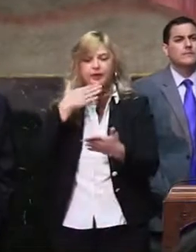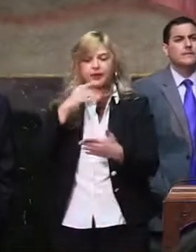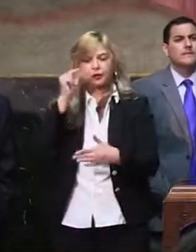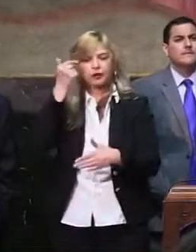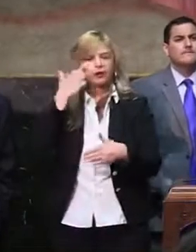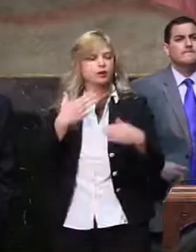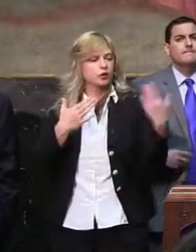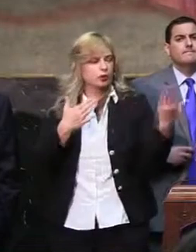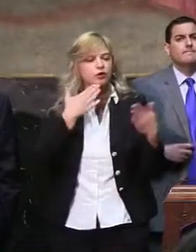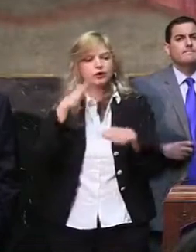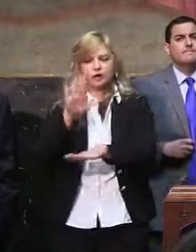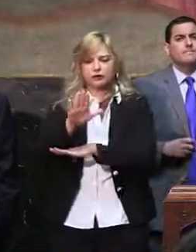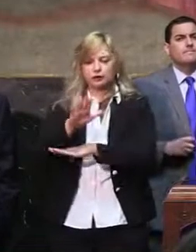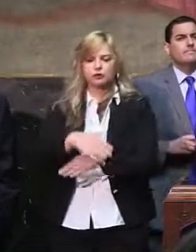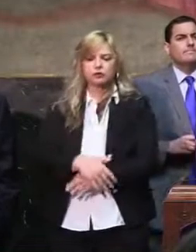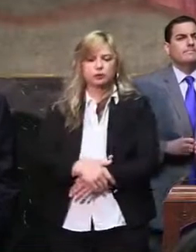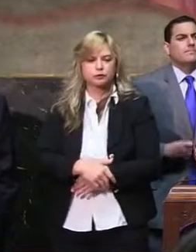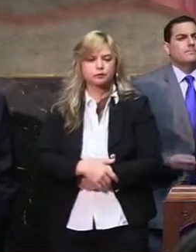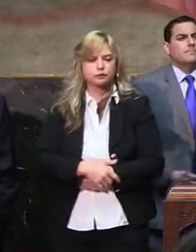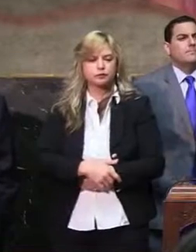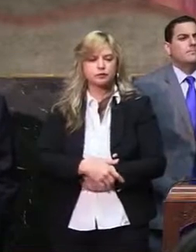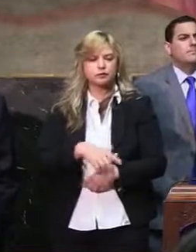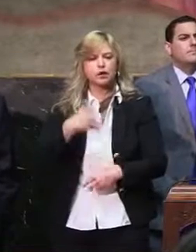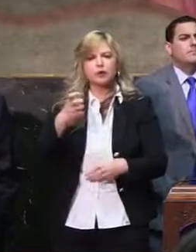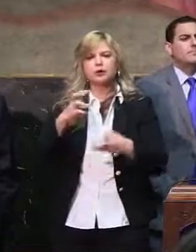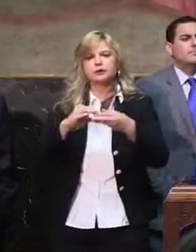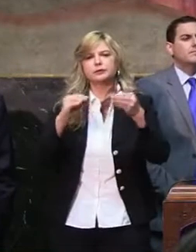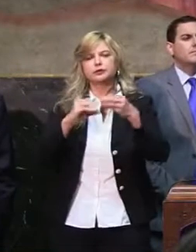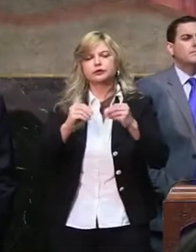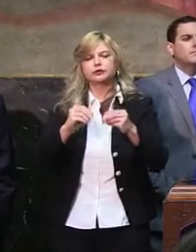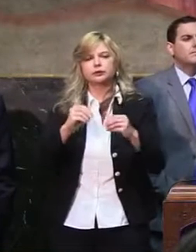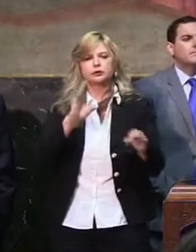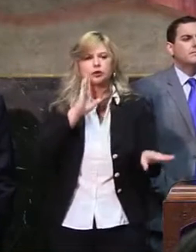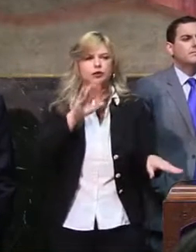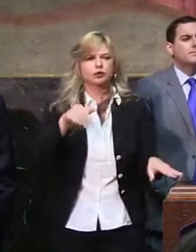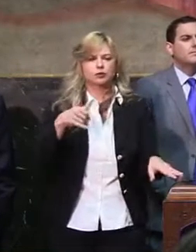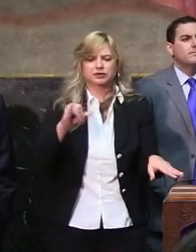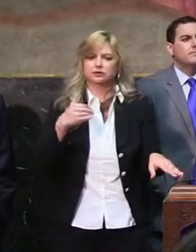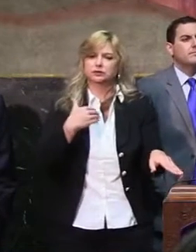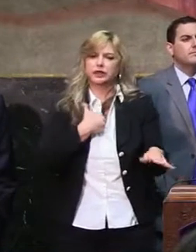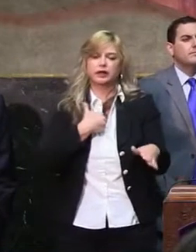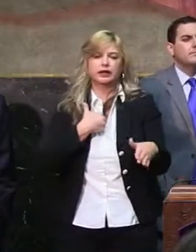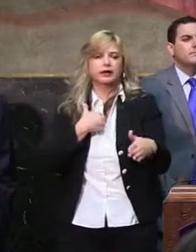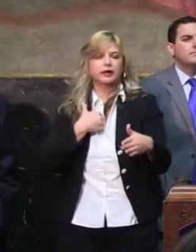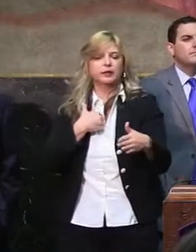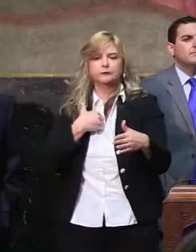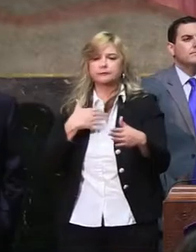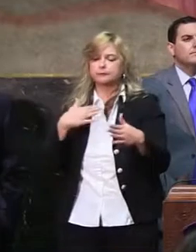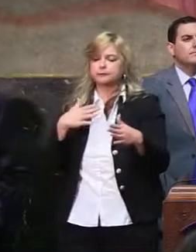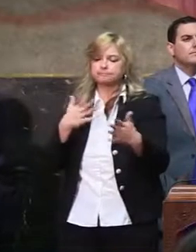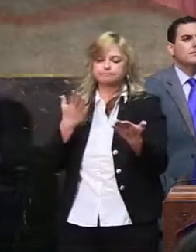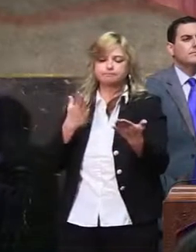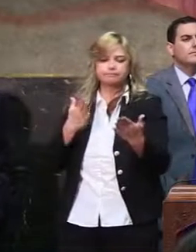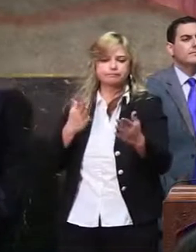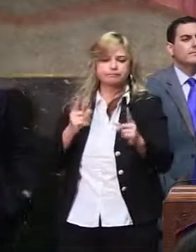afternoon everybody. You know, I just want to mention that, you know, we still have a ways to go obviously we have the